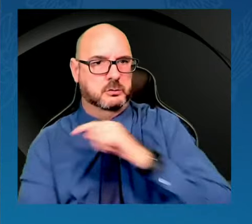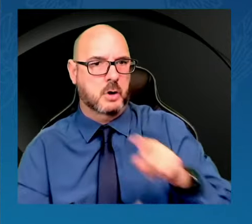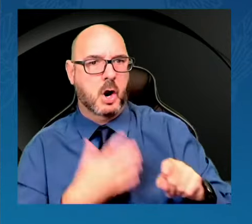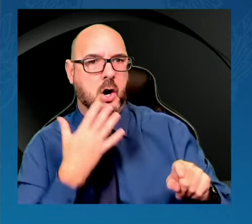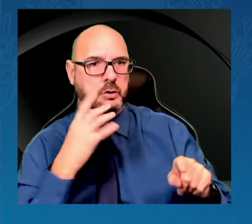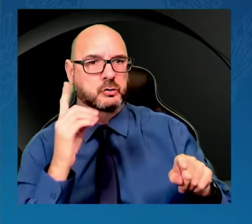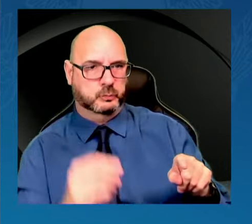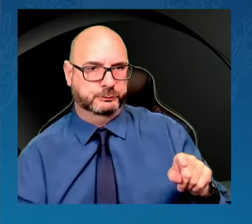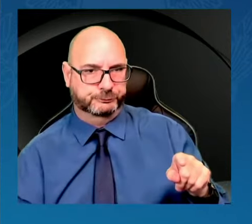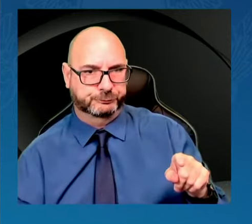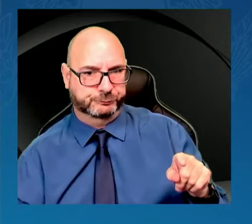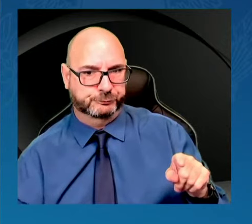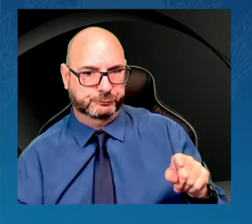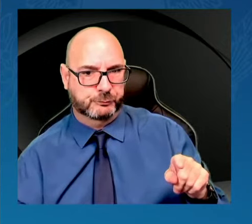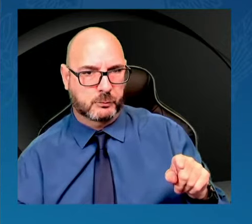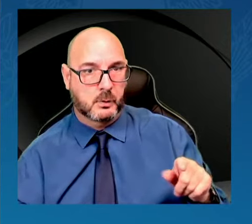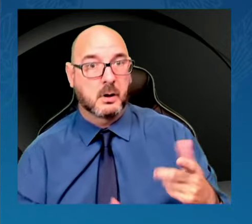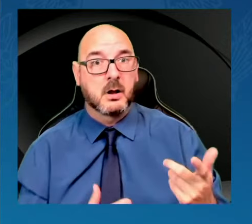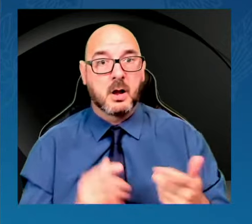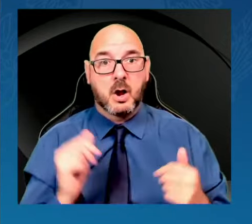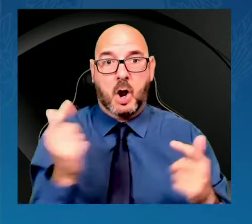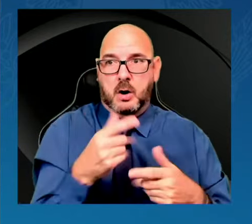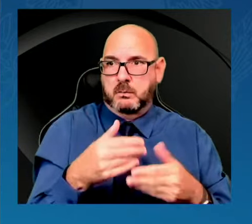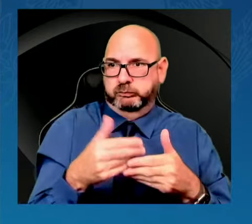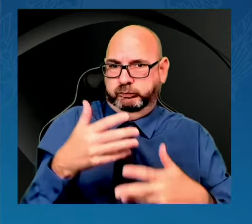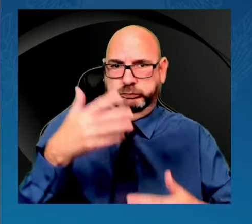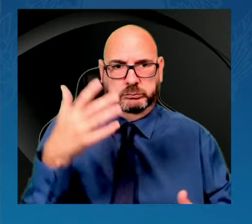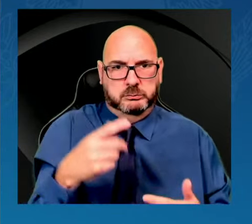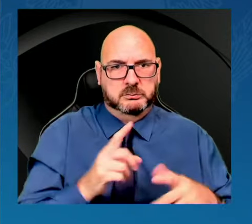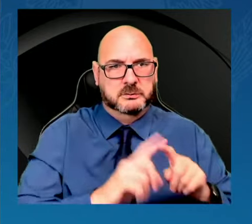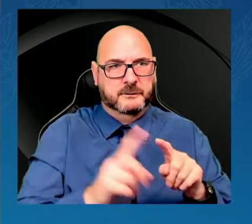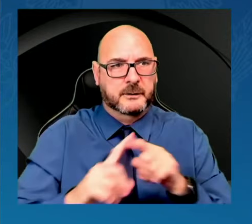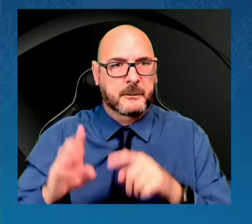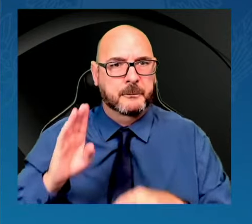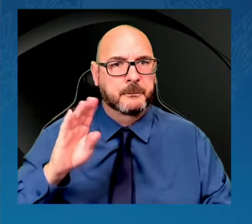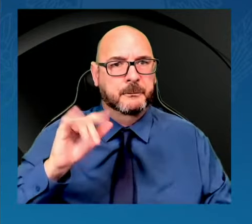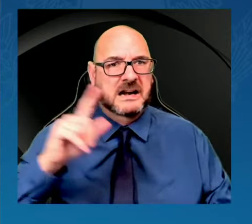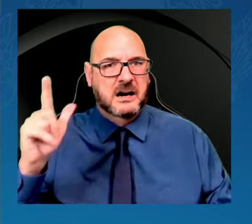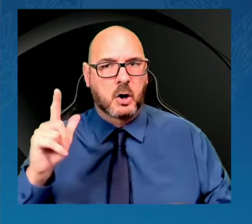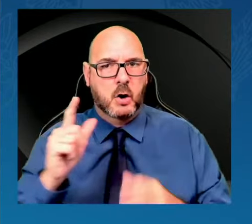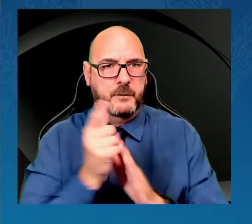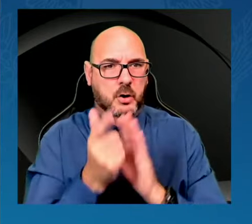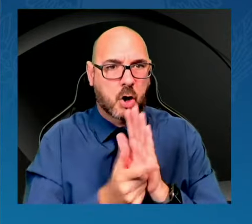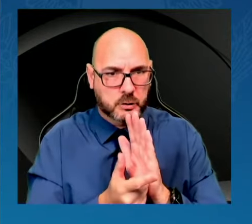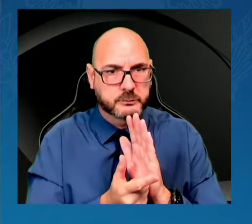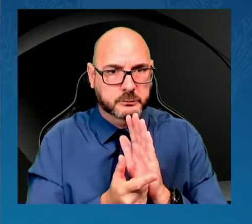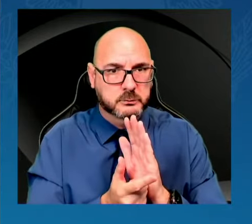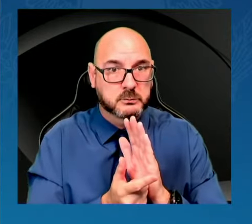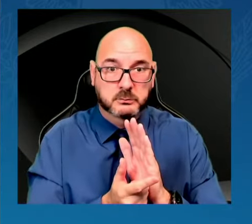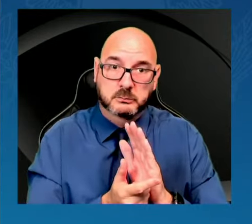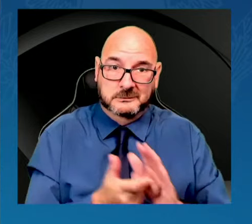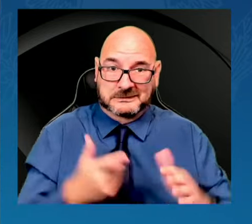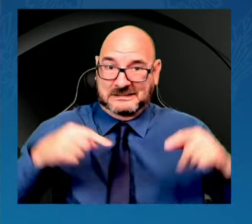have a lot of my wish list checked off. These are things that we wanted to get done